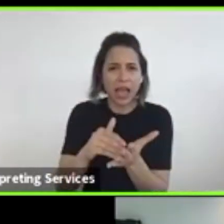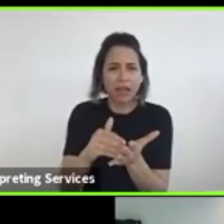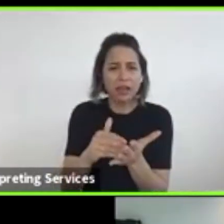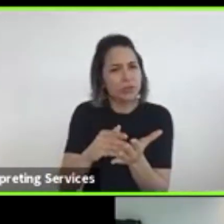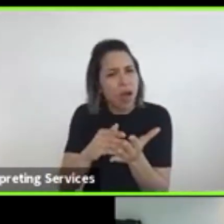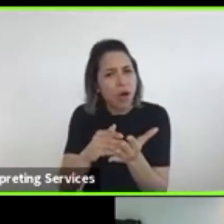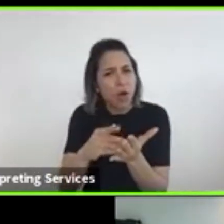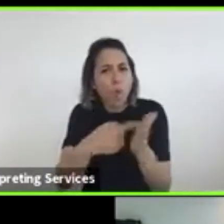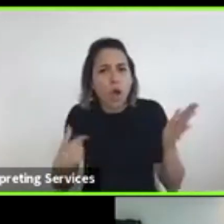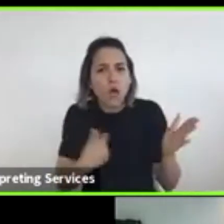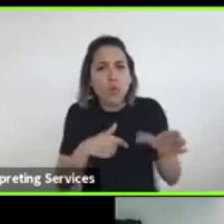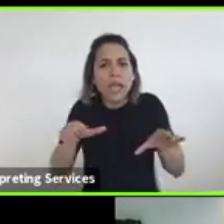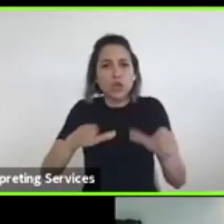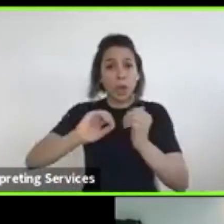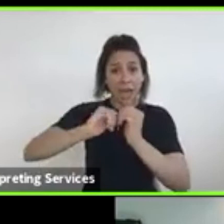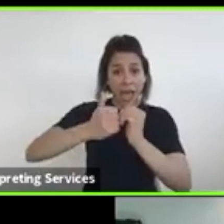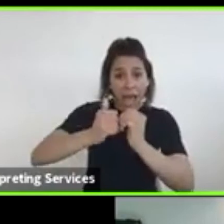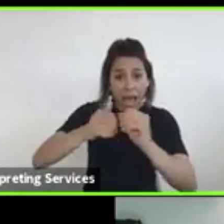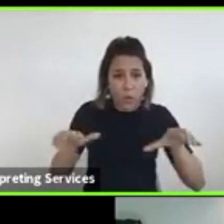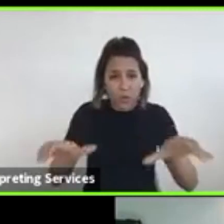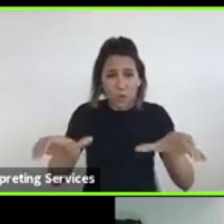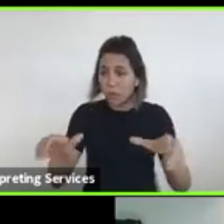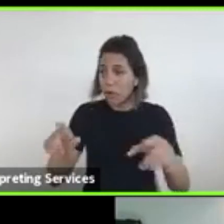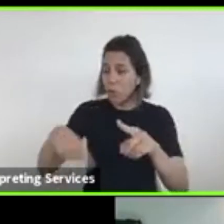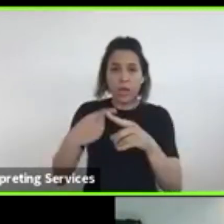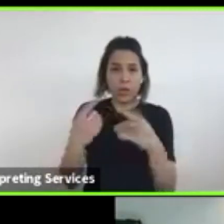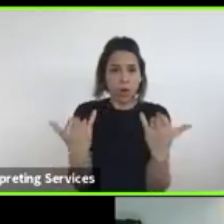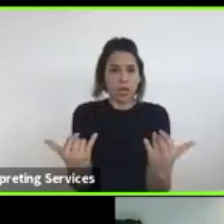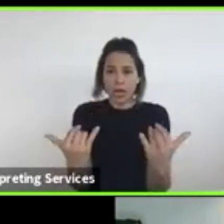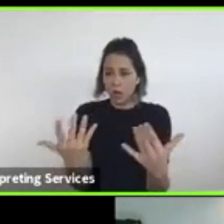IN THE MIDST OF -- OF WORKING WITHIN THESE STRUCTURES?